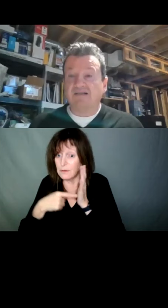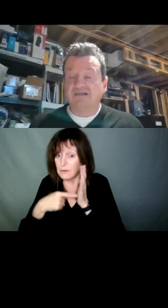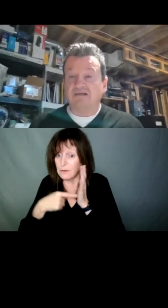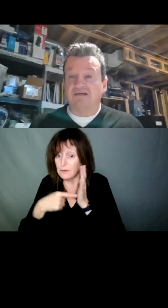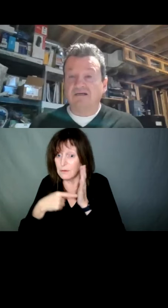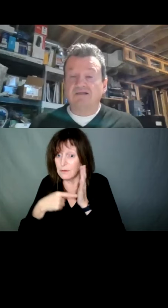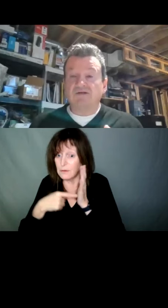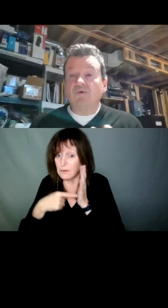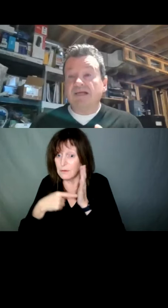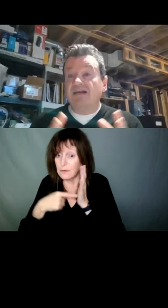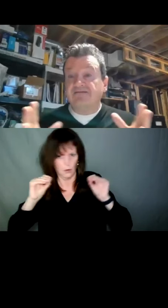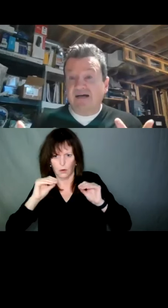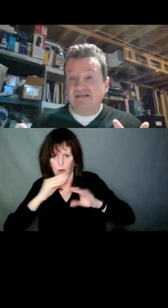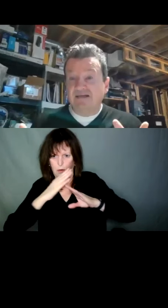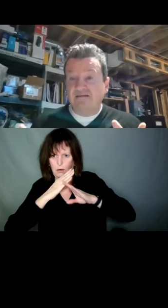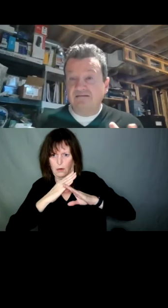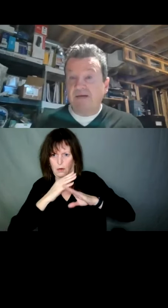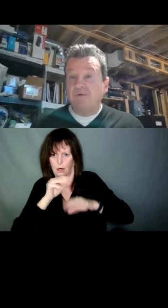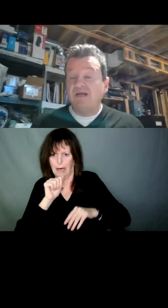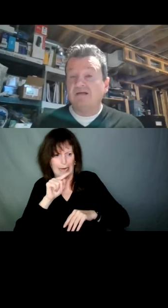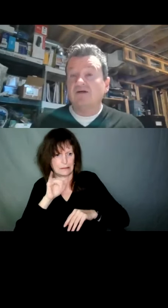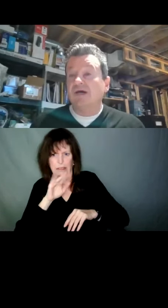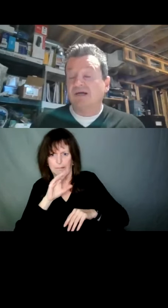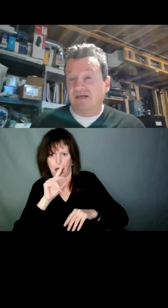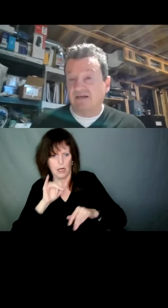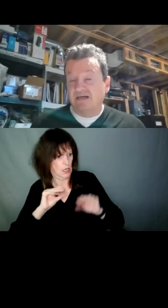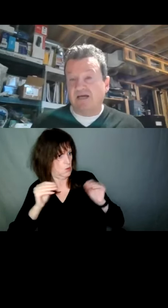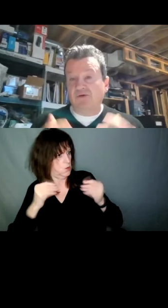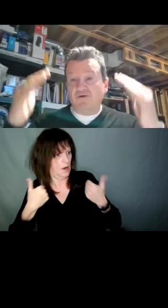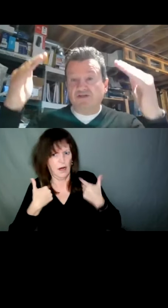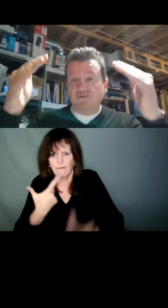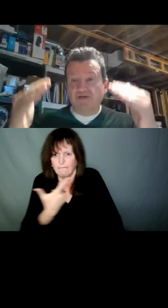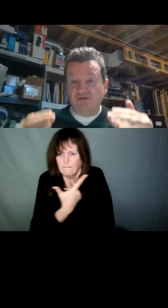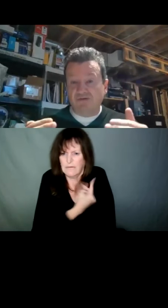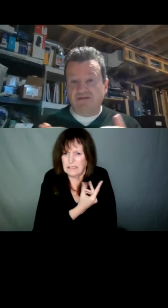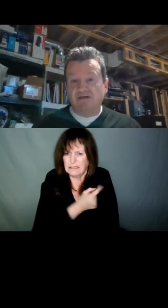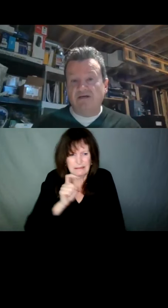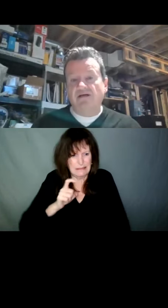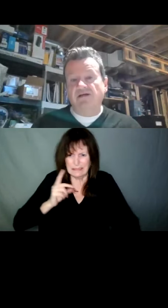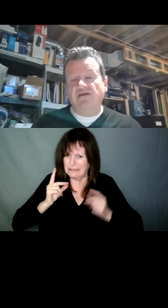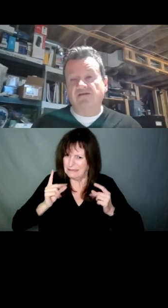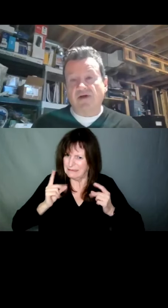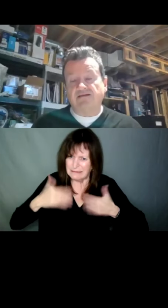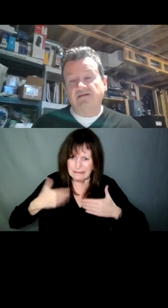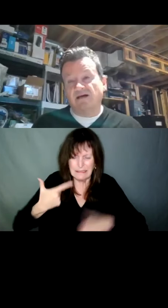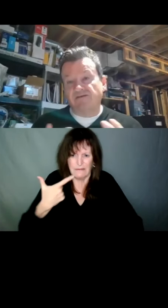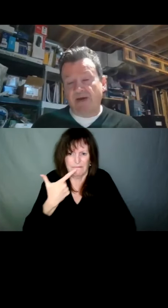area specifically . Any pathogen like Covid-19 hits of the pandemic and we are having antibody